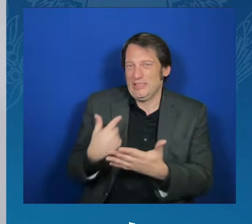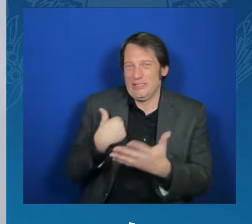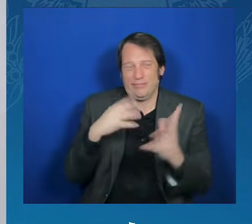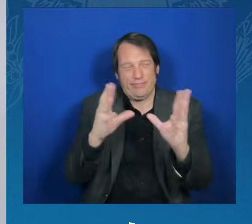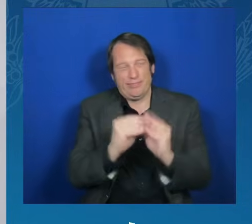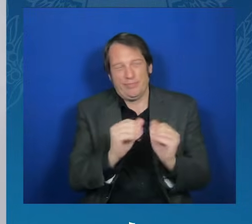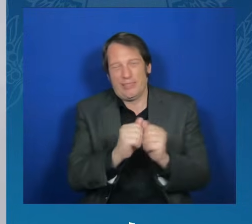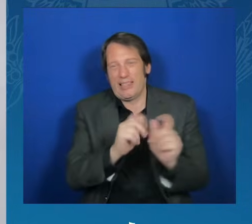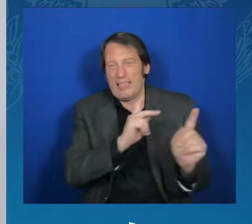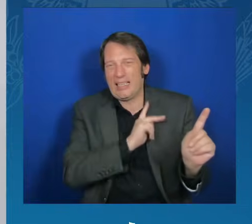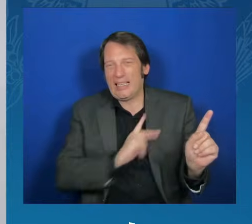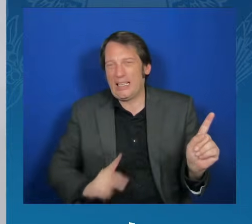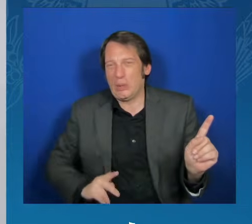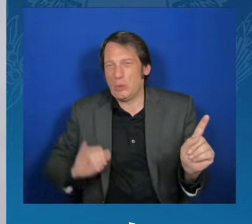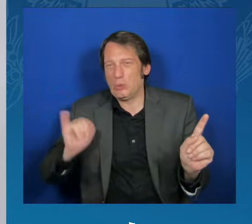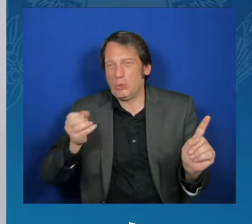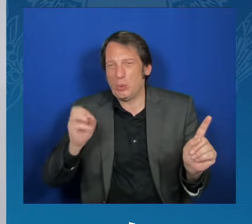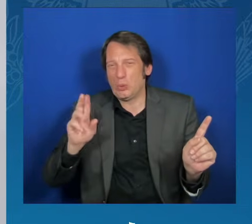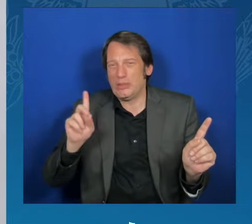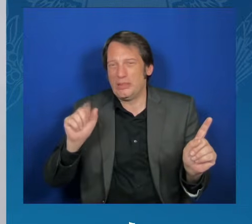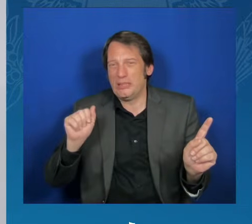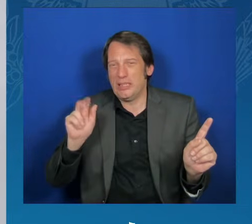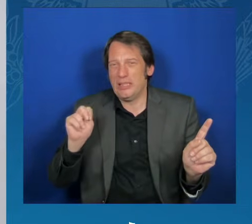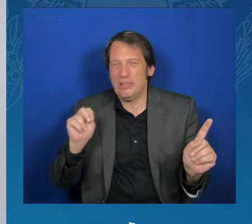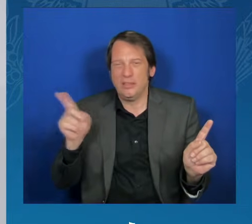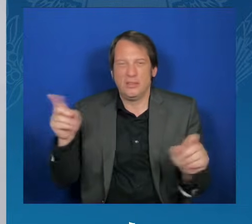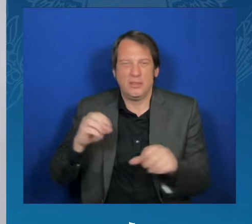Previously, at the end of last year, I was with a number of Arab leaders in Dubai.